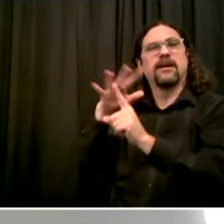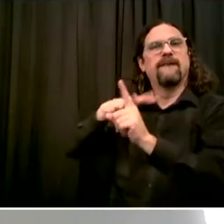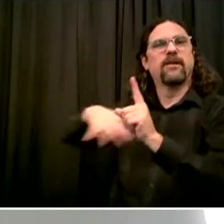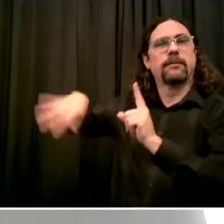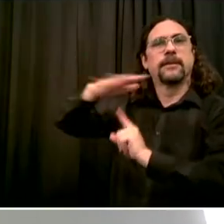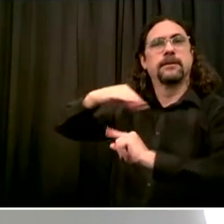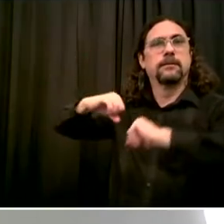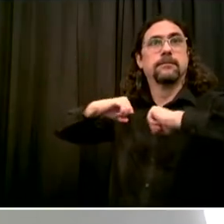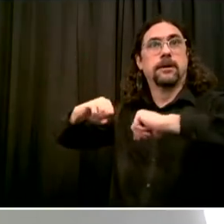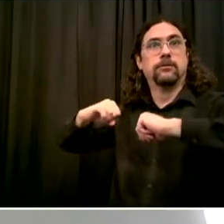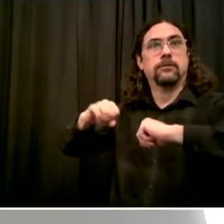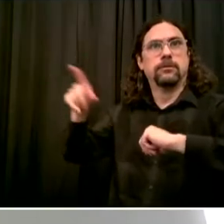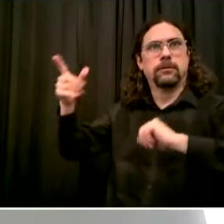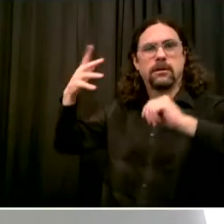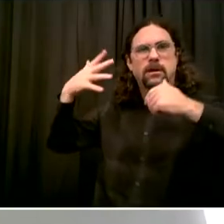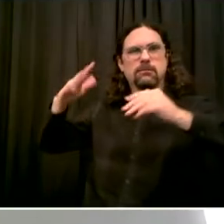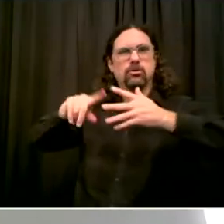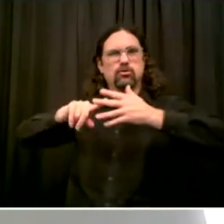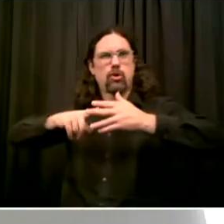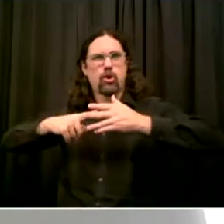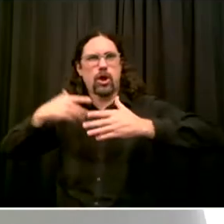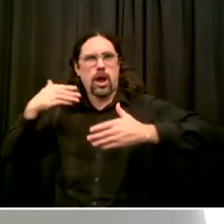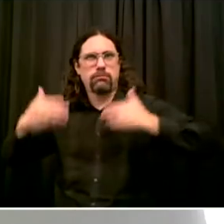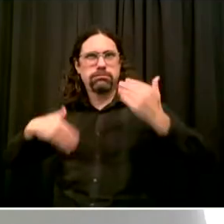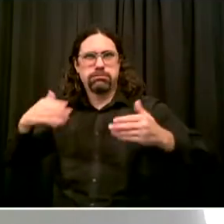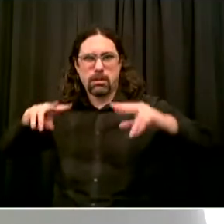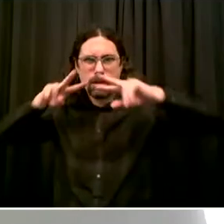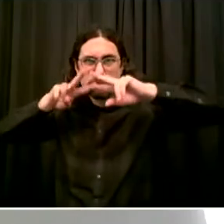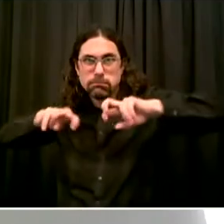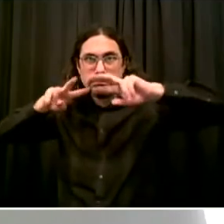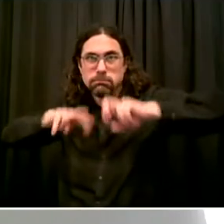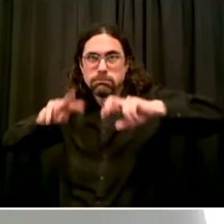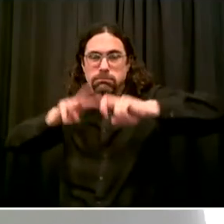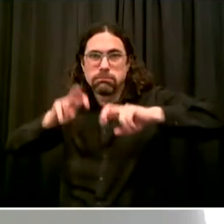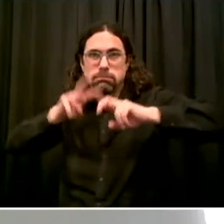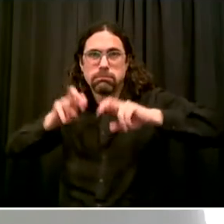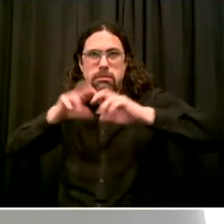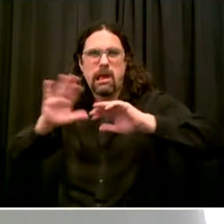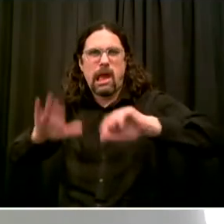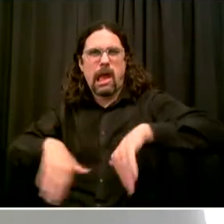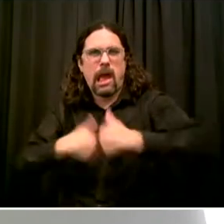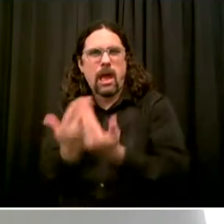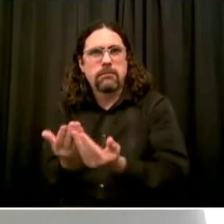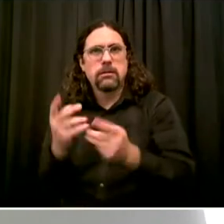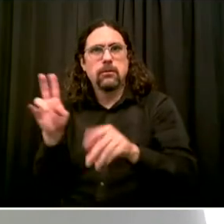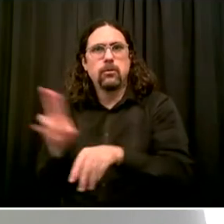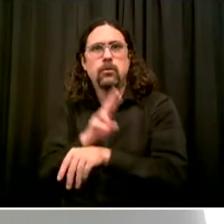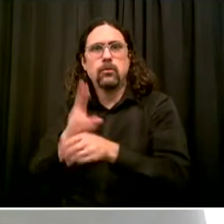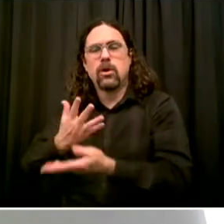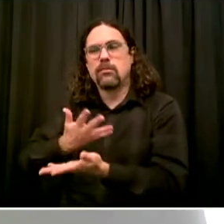SOMETHING THAT THE DEPARTMENT OF ENVIRONMENTAL PROTECTION IS WORKING ON RIGHT NO W. THE STUDIES HAVE